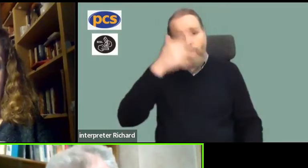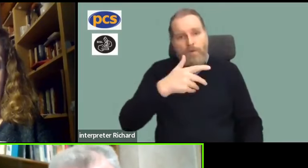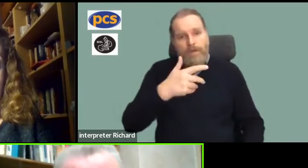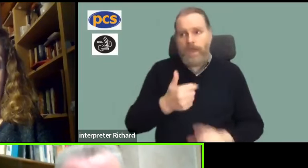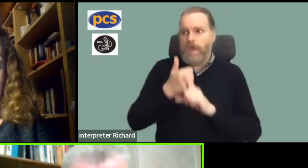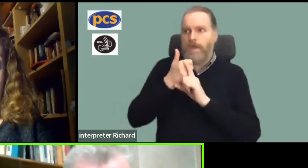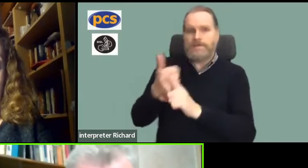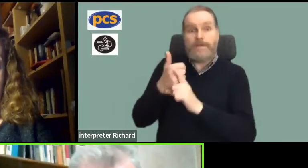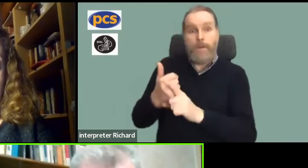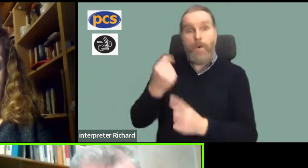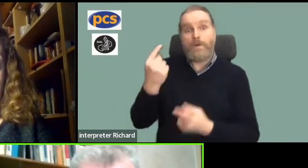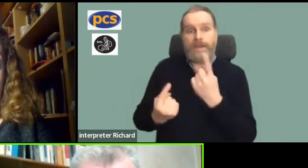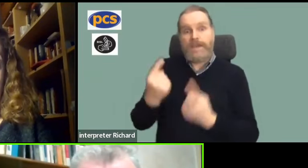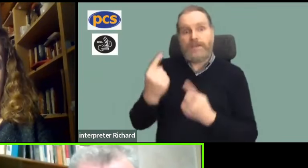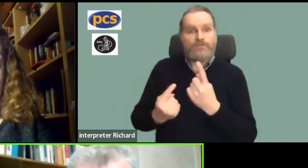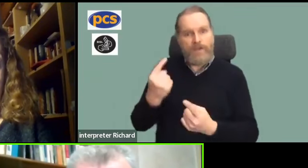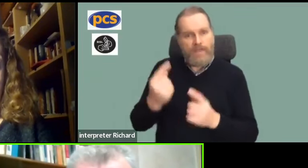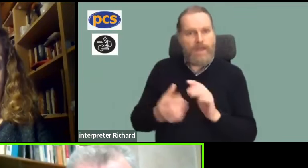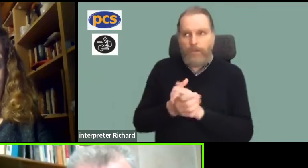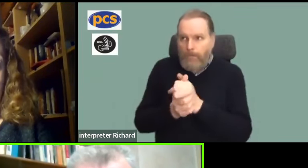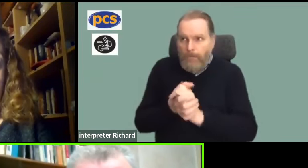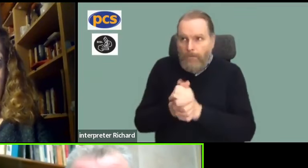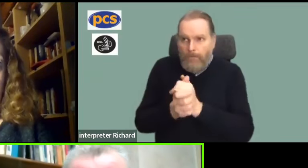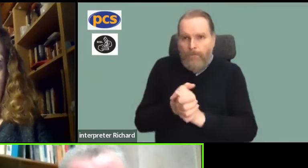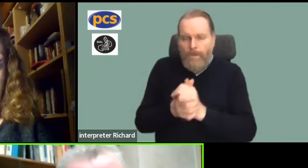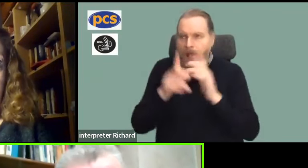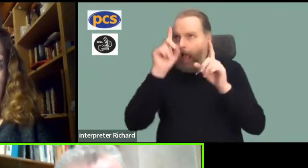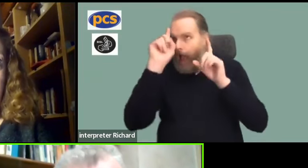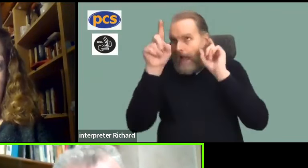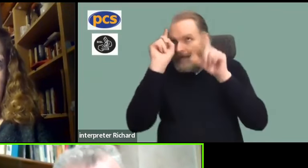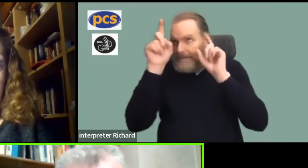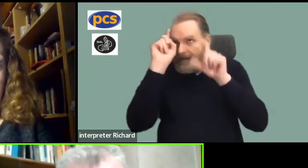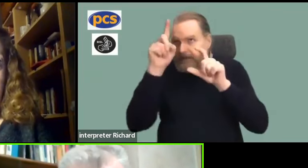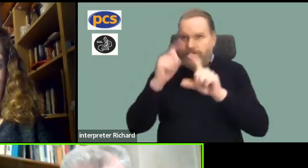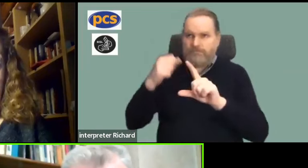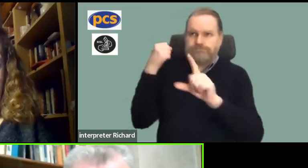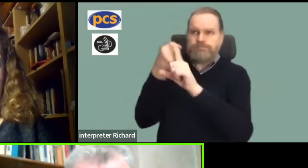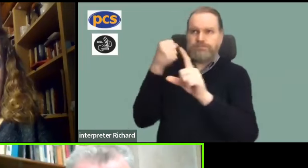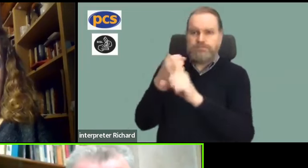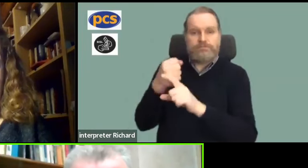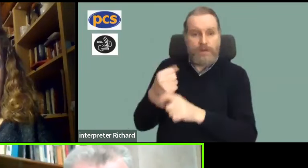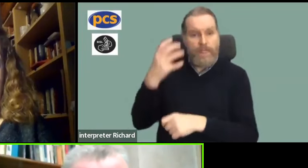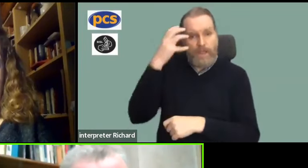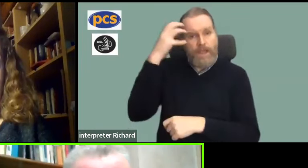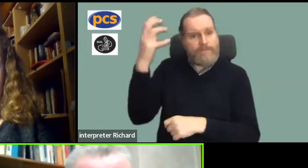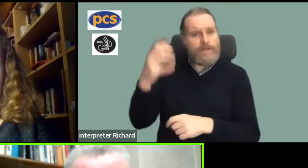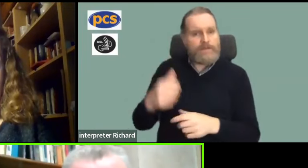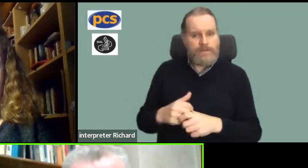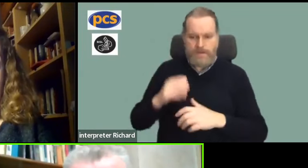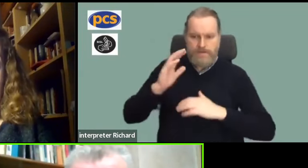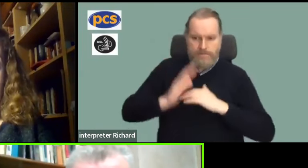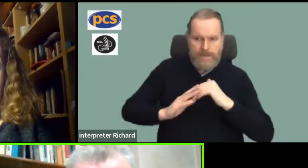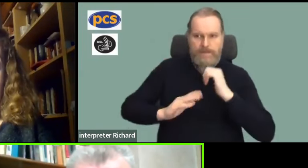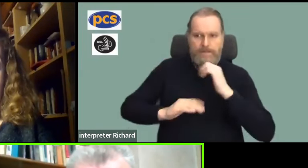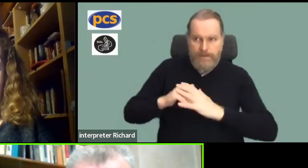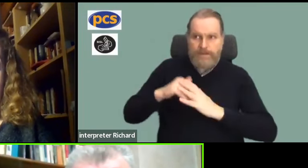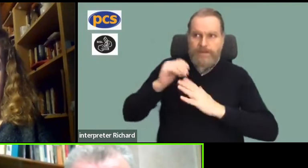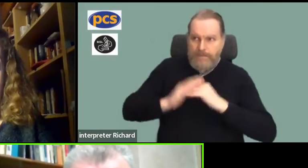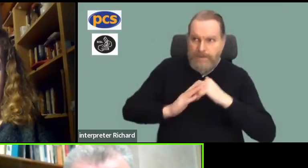Show some solidarity Show some solidarity to your colleagues, put in further further submissions and ideas further submissions and ideas. If we think more effective way If we think more effective way.